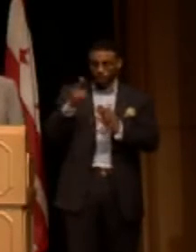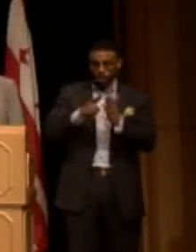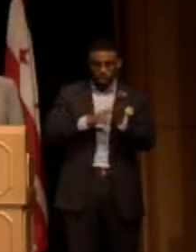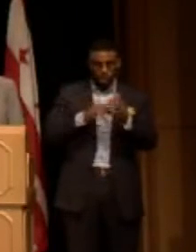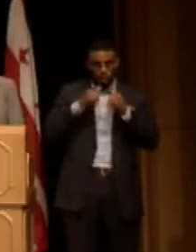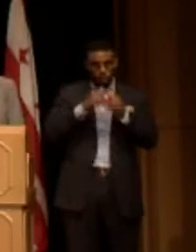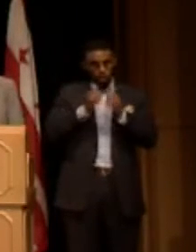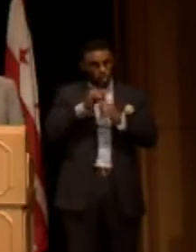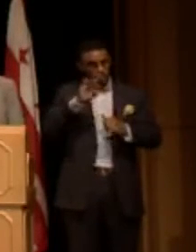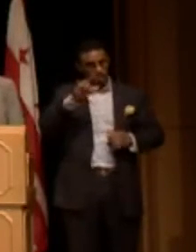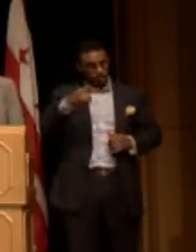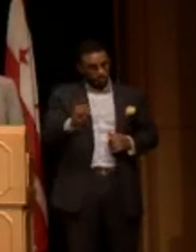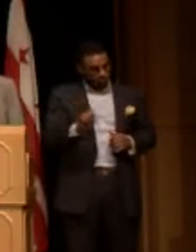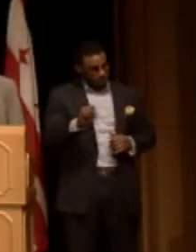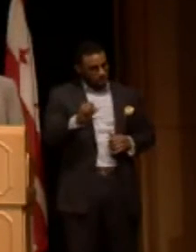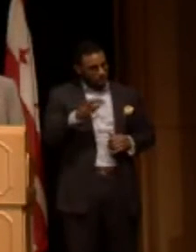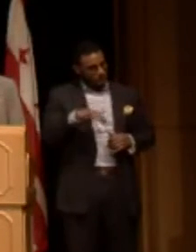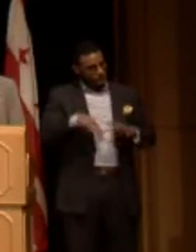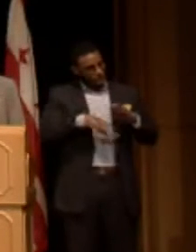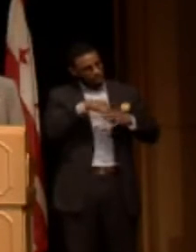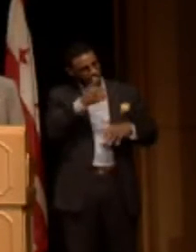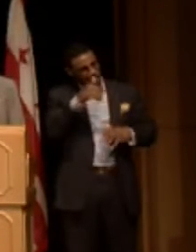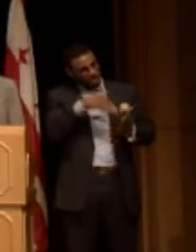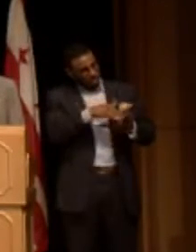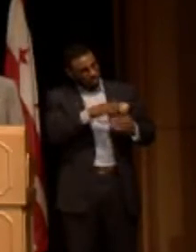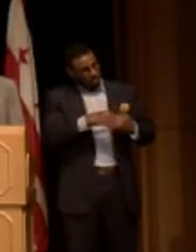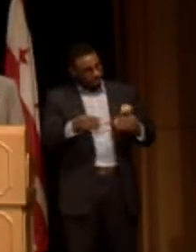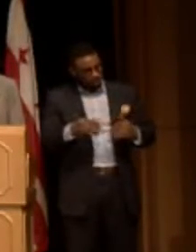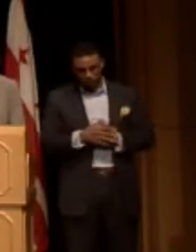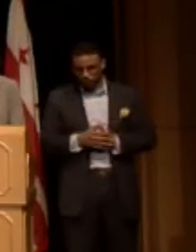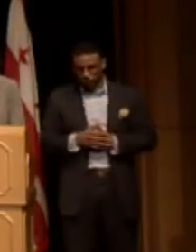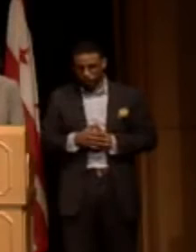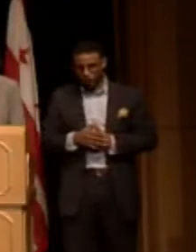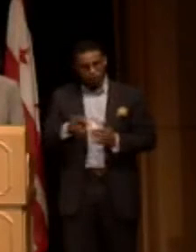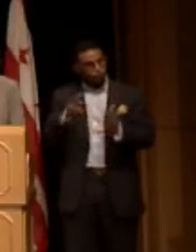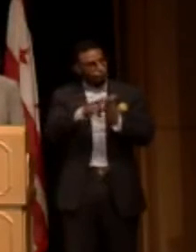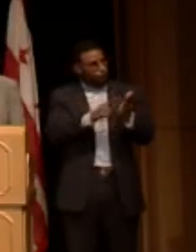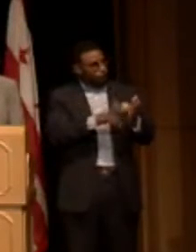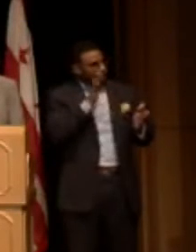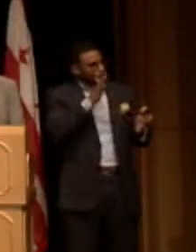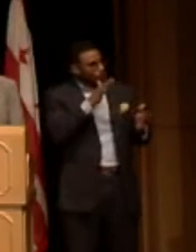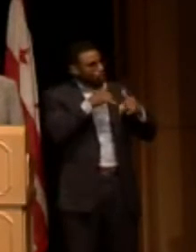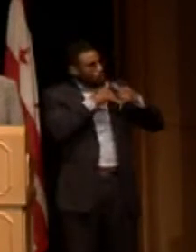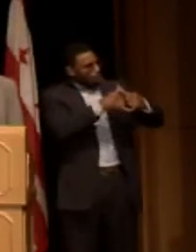WITH DGS OF UP TO $10,000. CONTRACTS WILL BE AWARDED THE